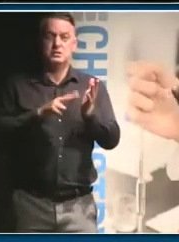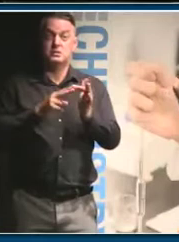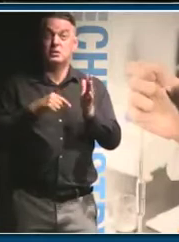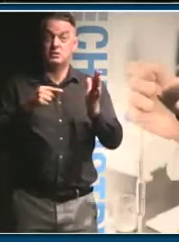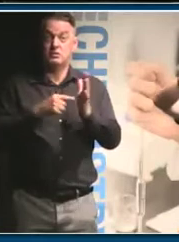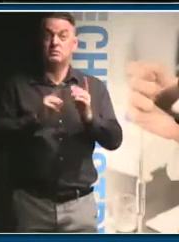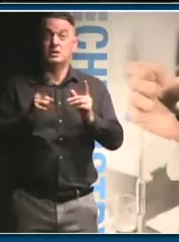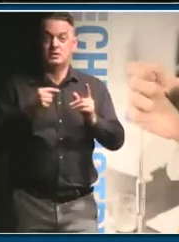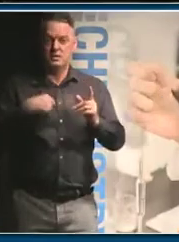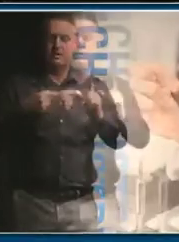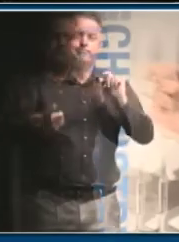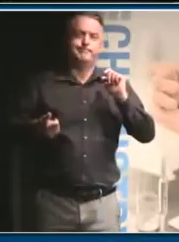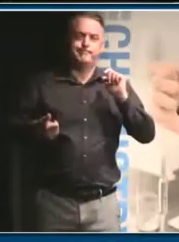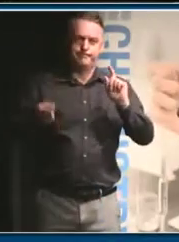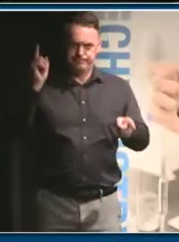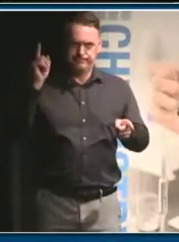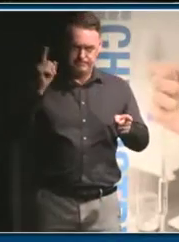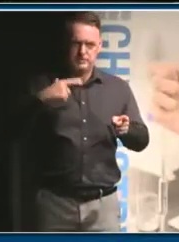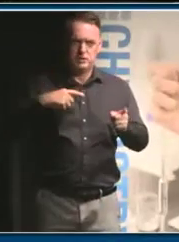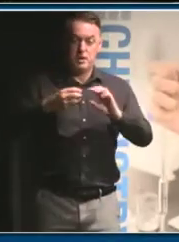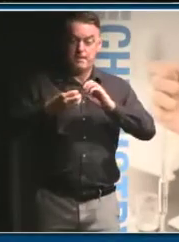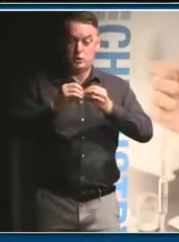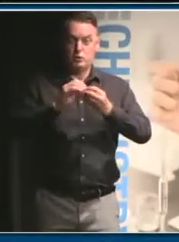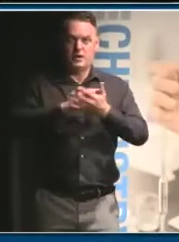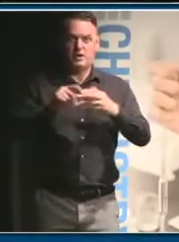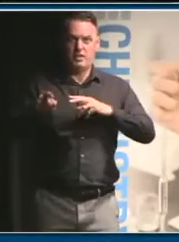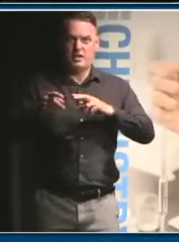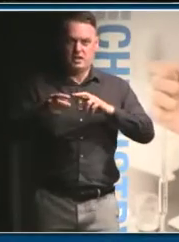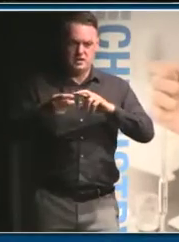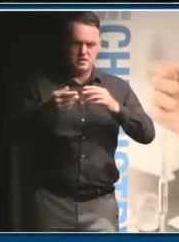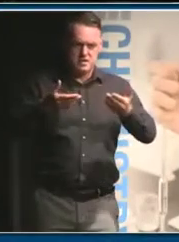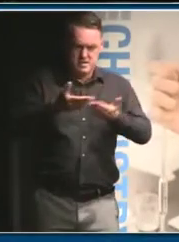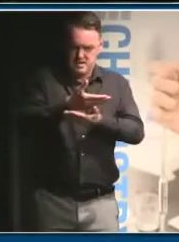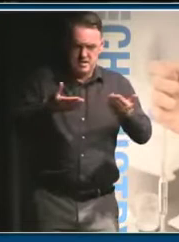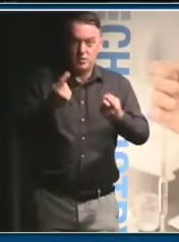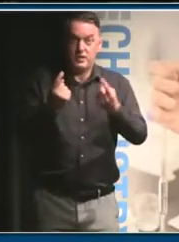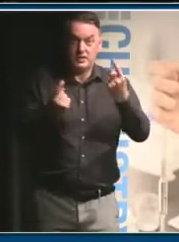molecules interact with each other. Not the molecular structure of the molecule intrinsically